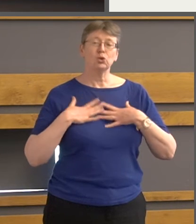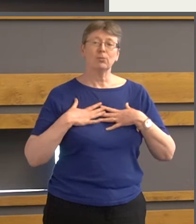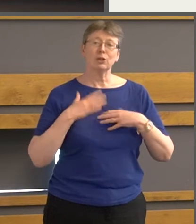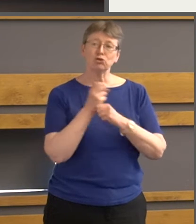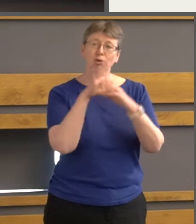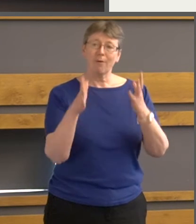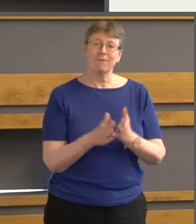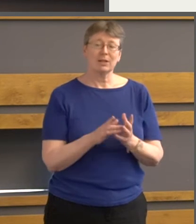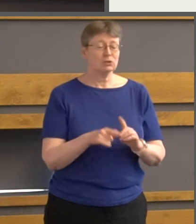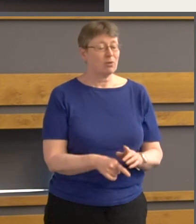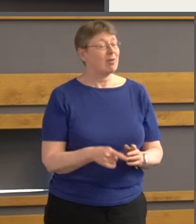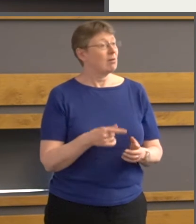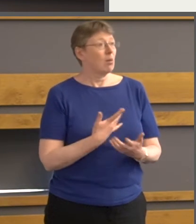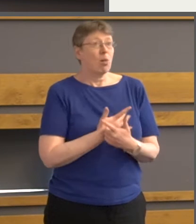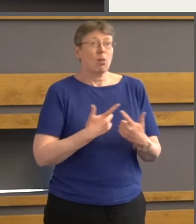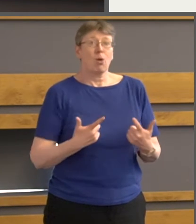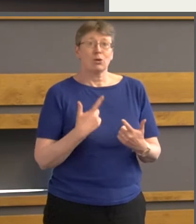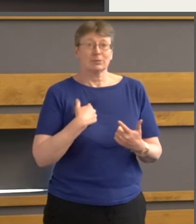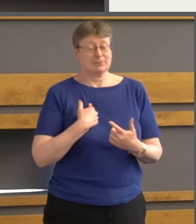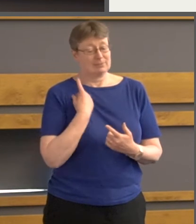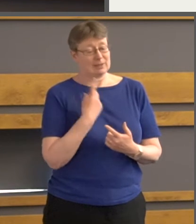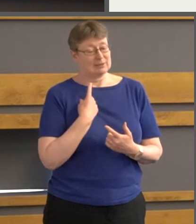And that's where a lot of my interests led me